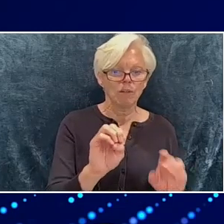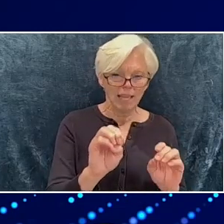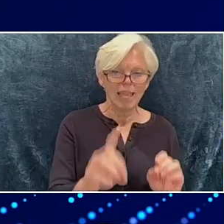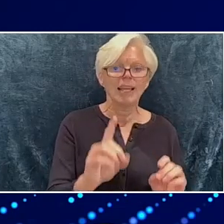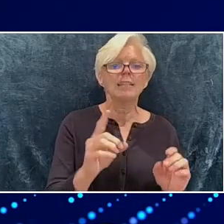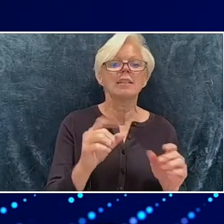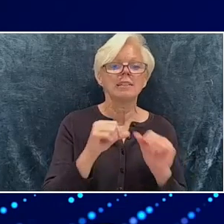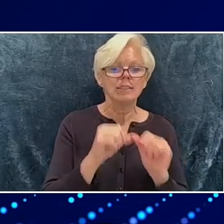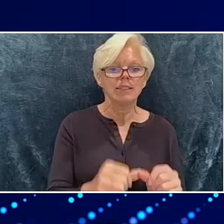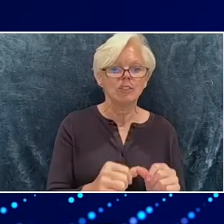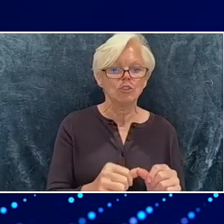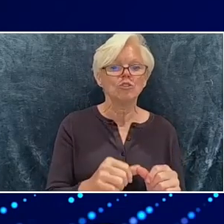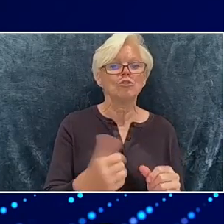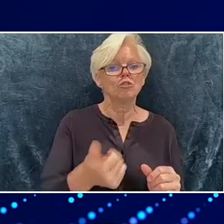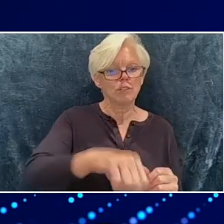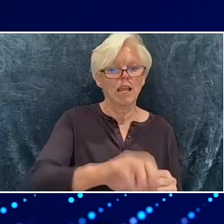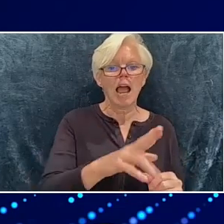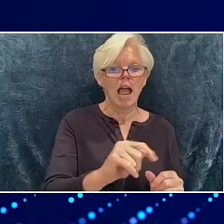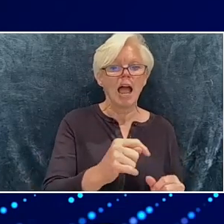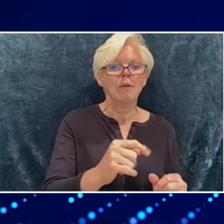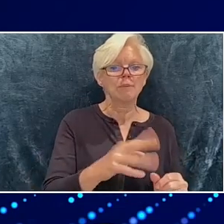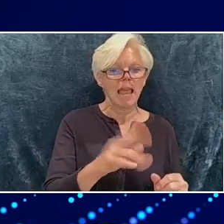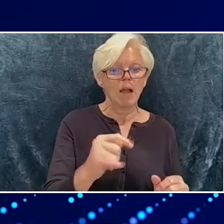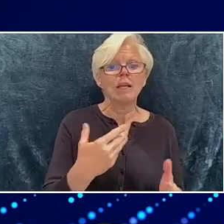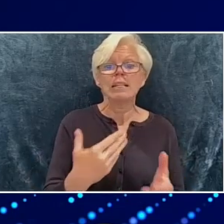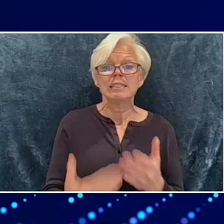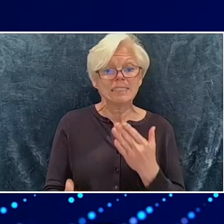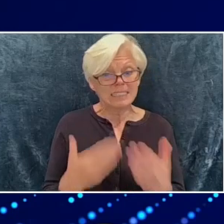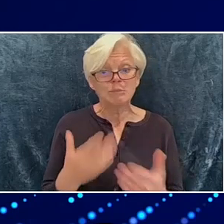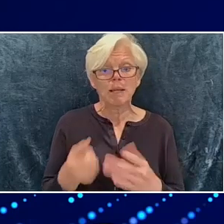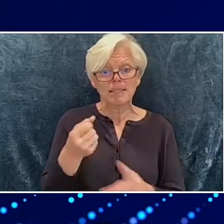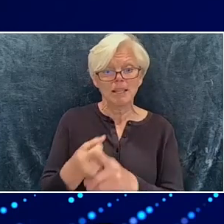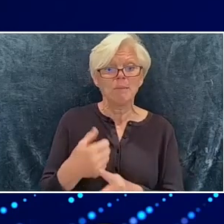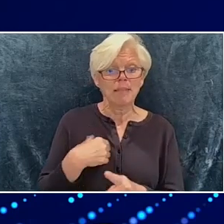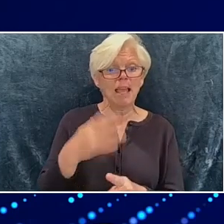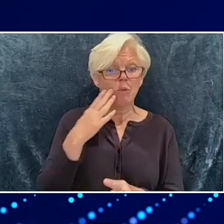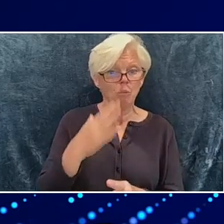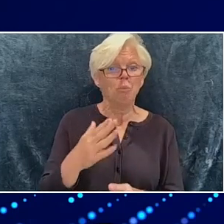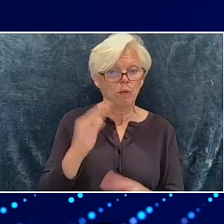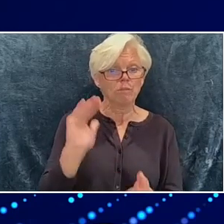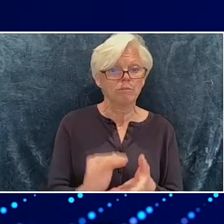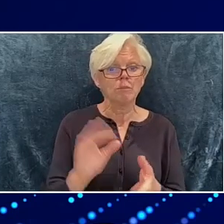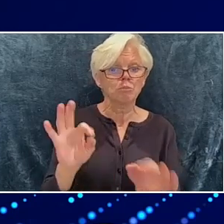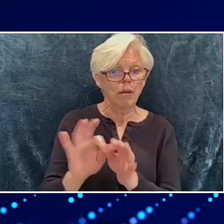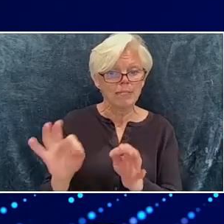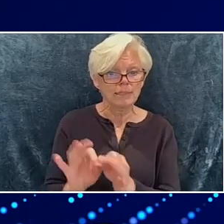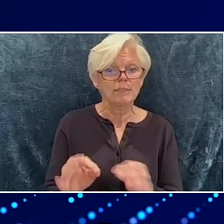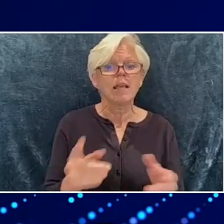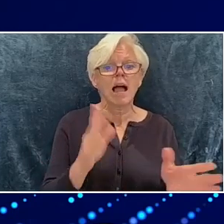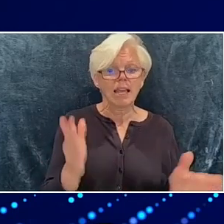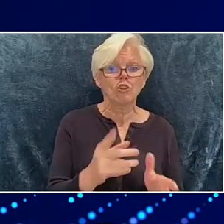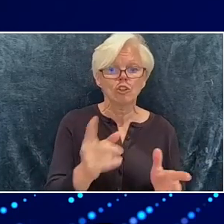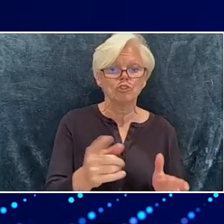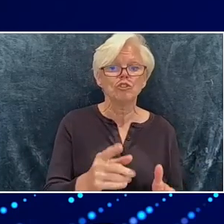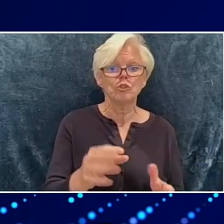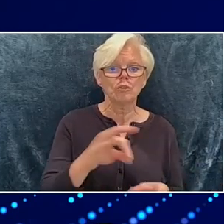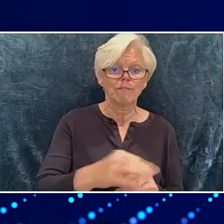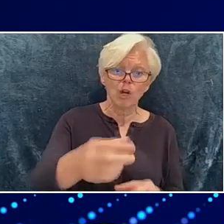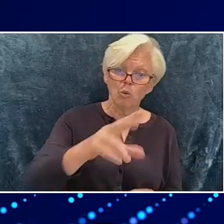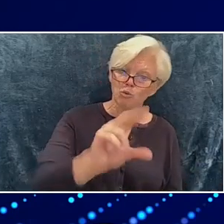prices. I strongly encourage you to vote no on the Department's proposed language and to work to keep affordable access